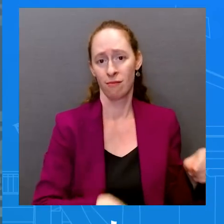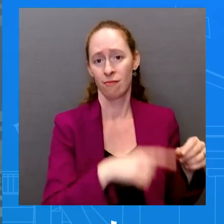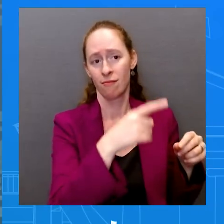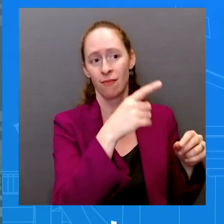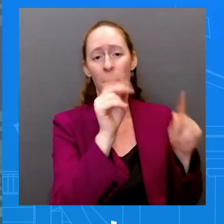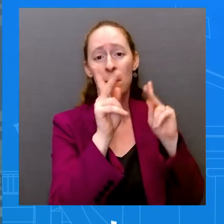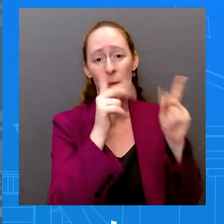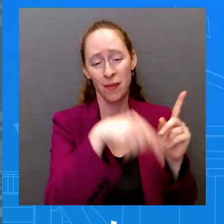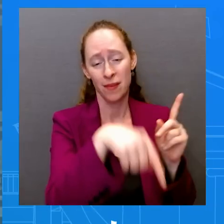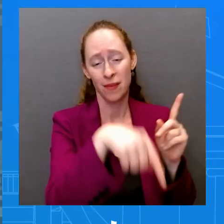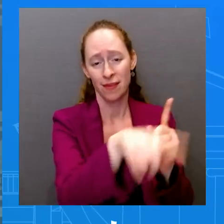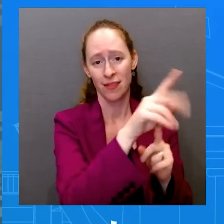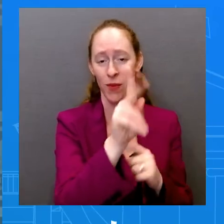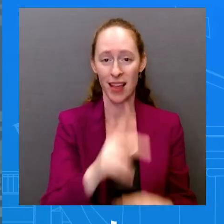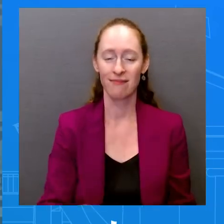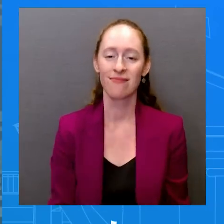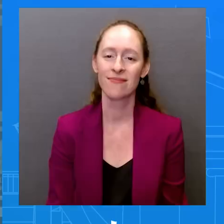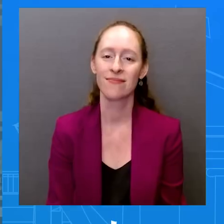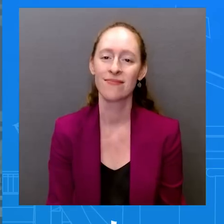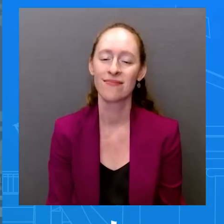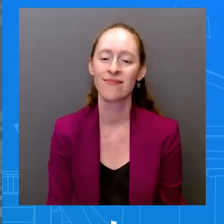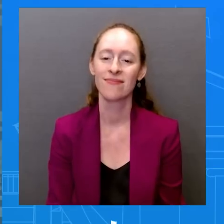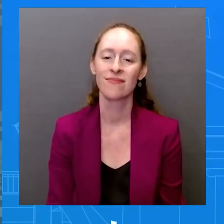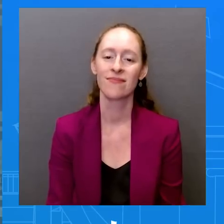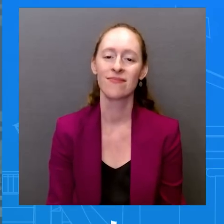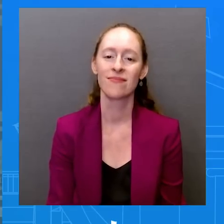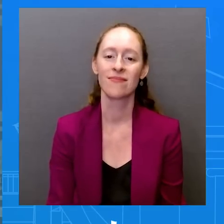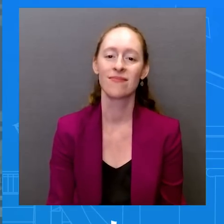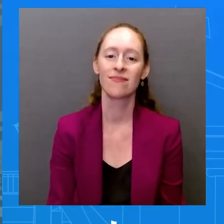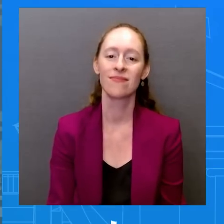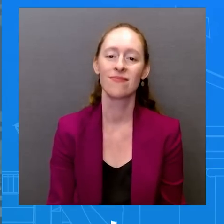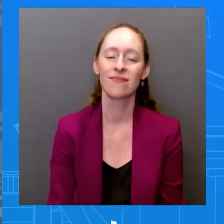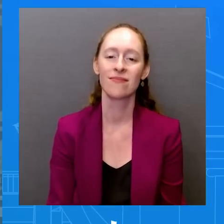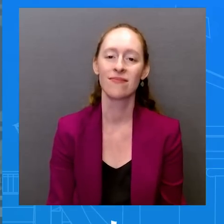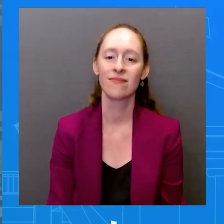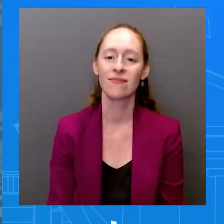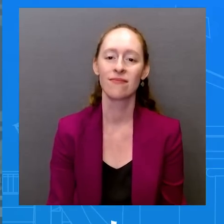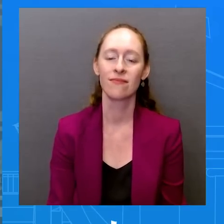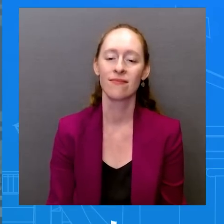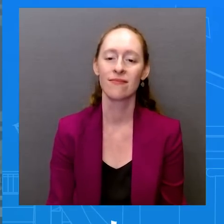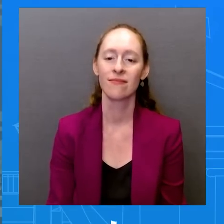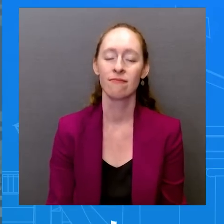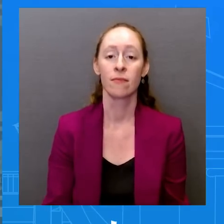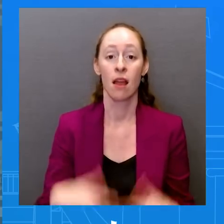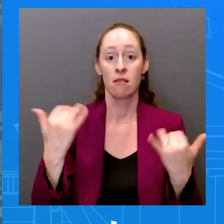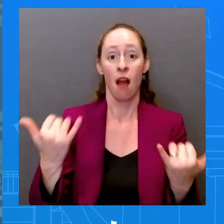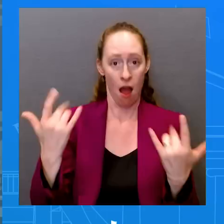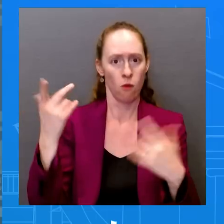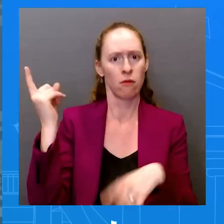to underscore international support for Ukraine, including through continued security